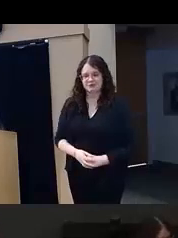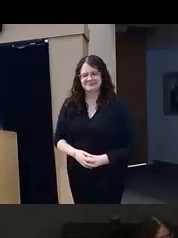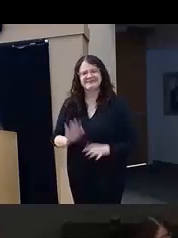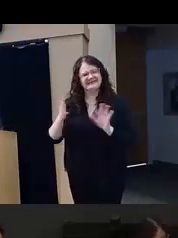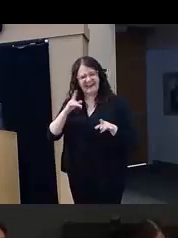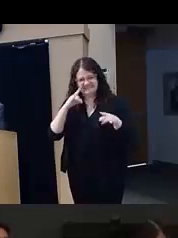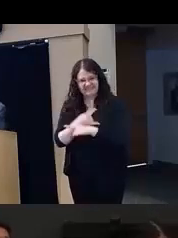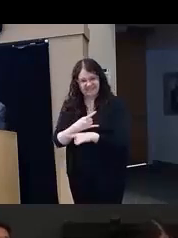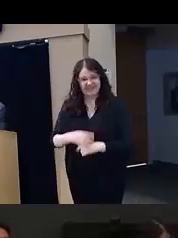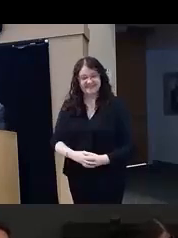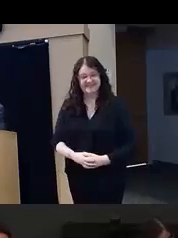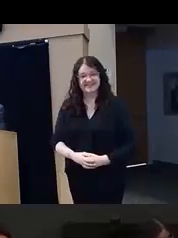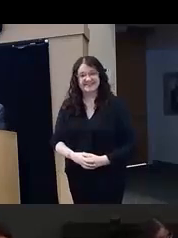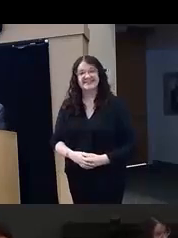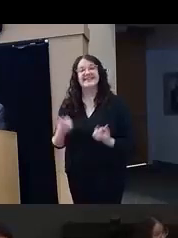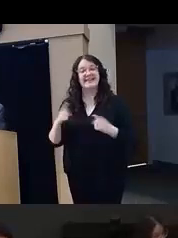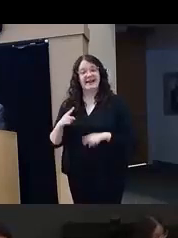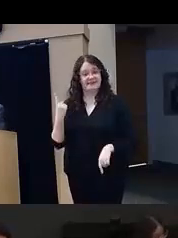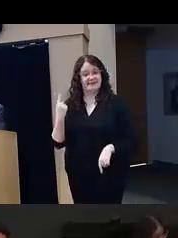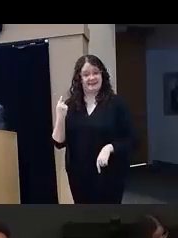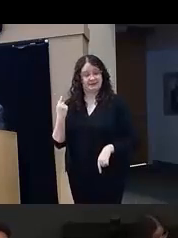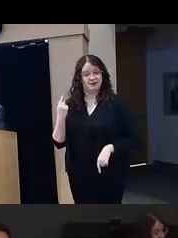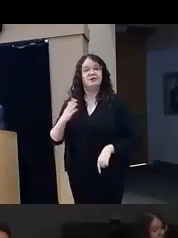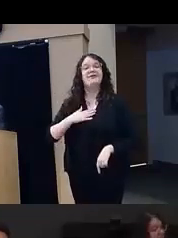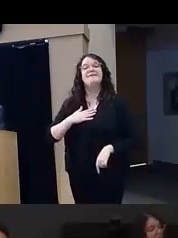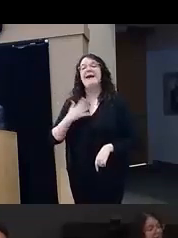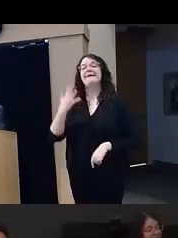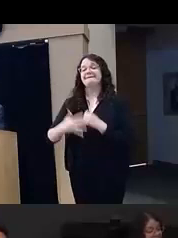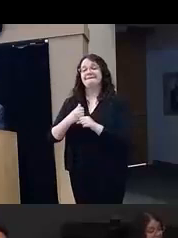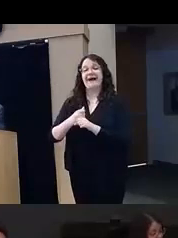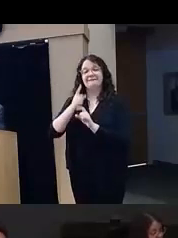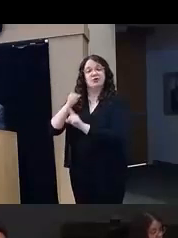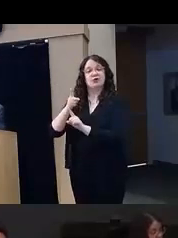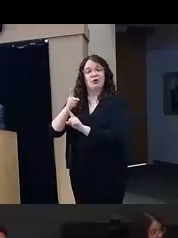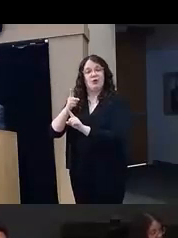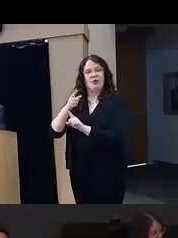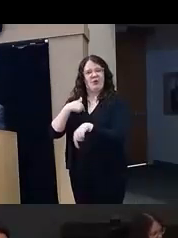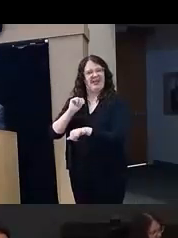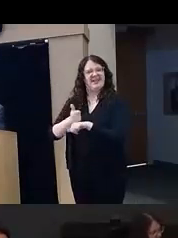time one of my five-year goal that was created at the end of FY 22 was